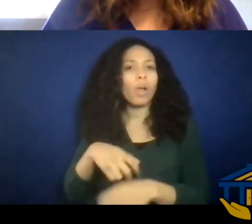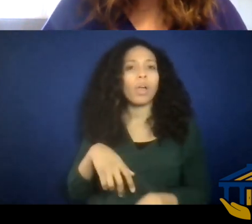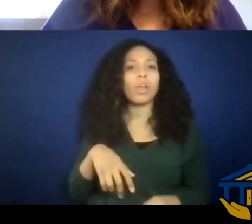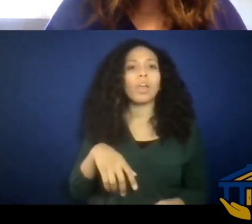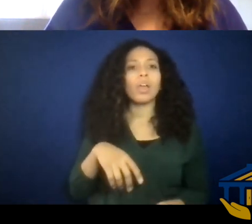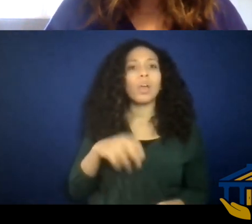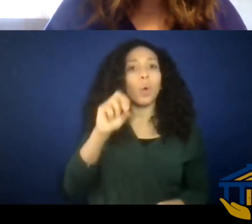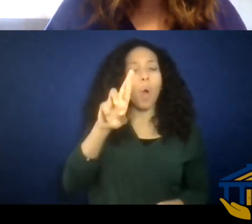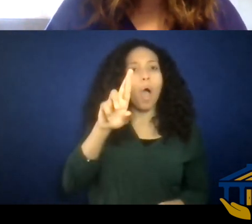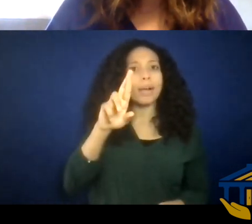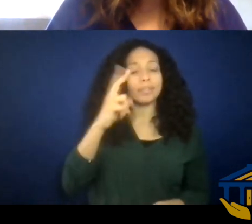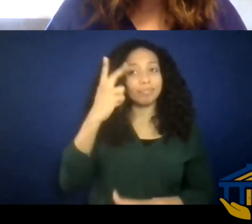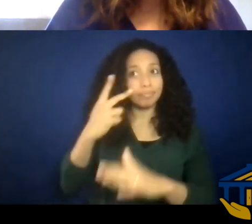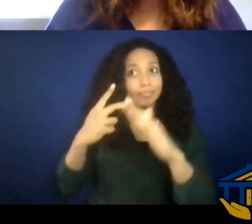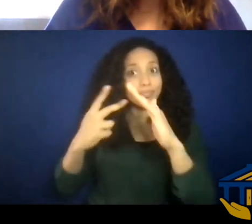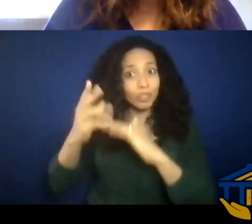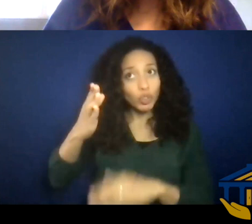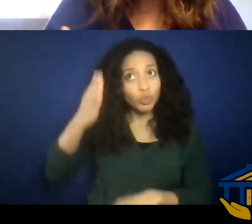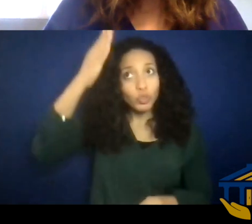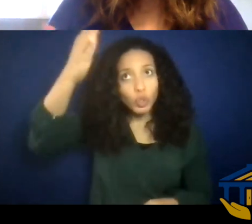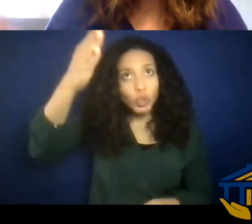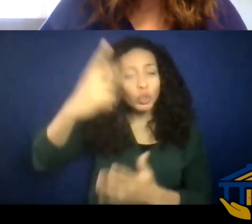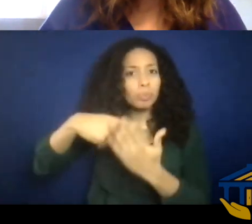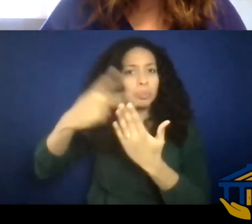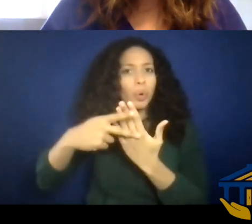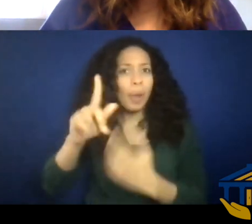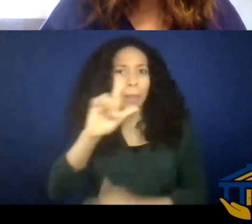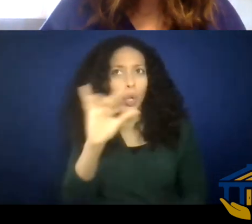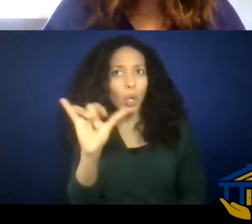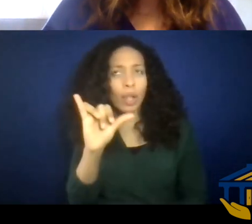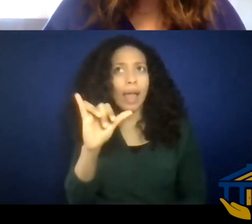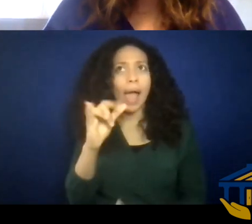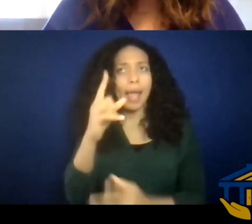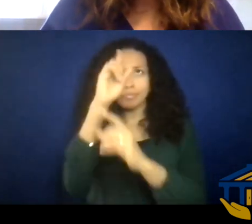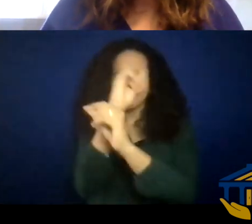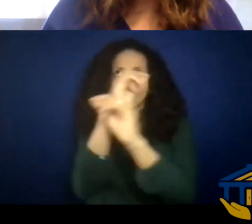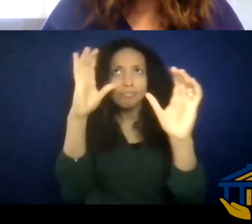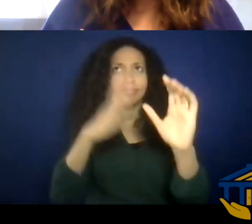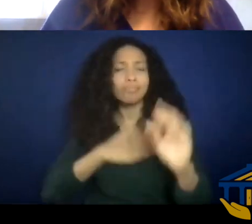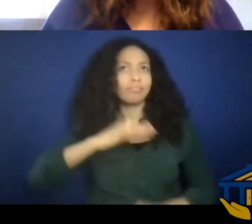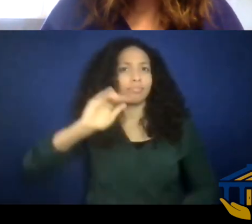future in terms of programming. “What will my child need in the future? How can I now